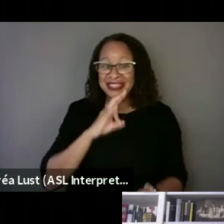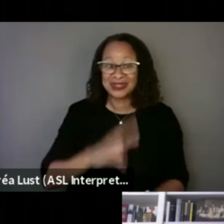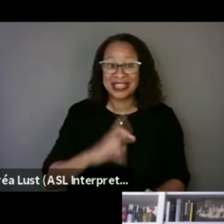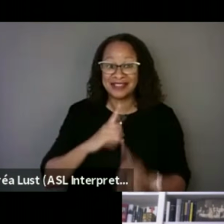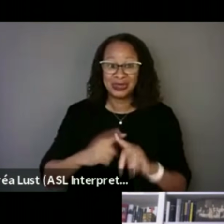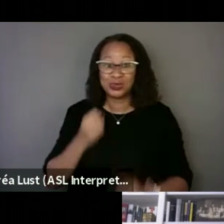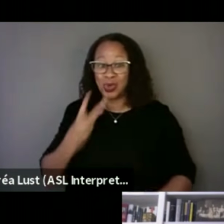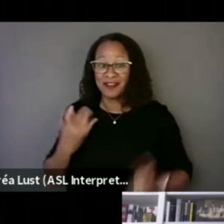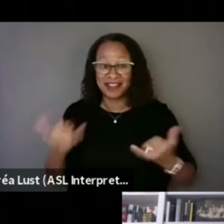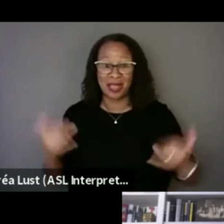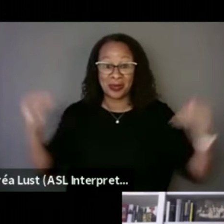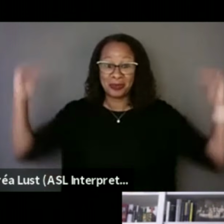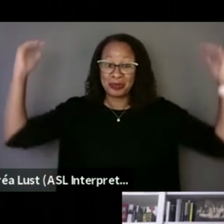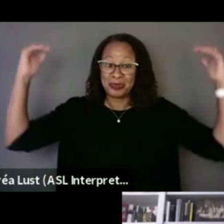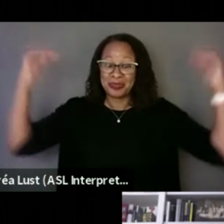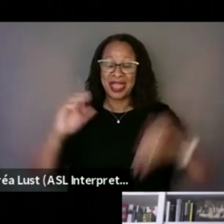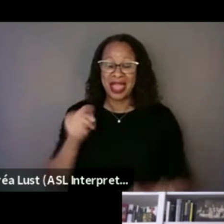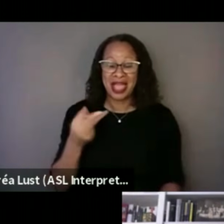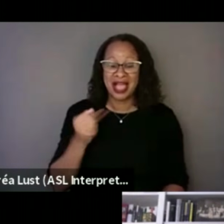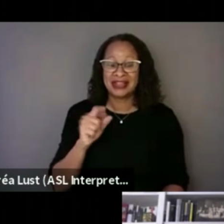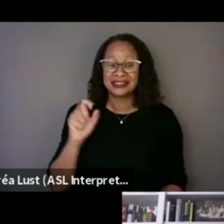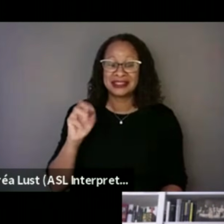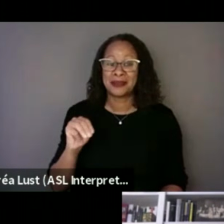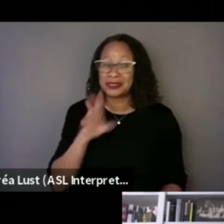And Hazem was speaking with Yasmeen yesterday.